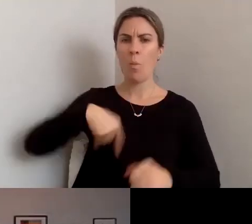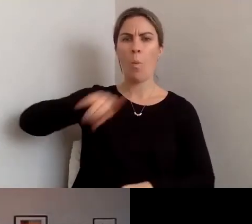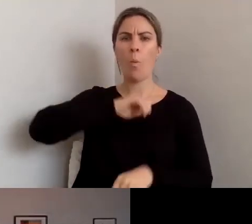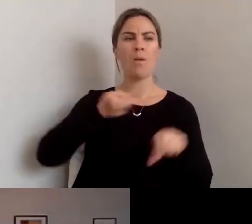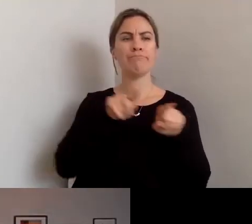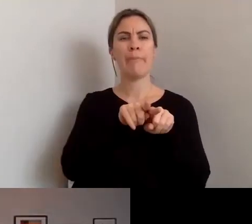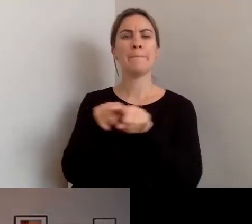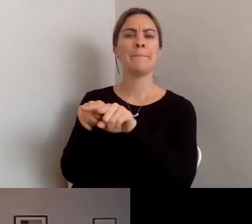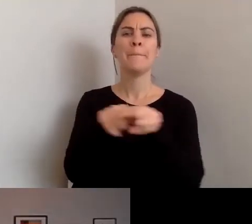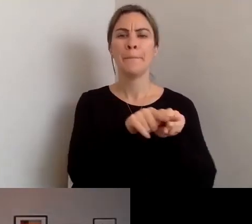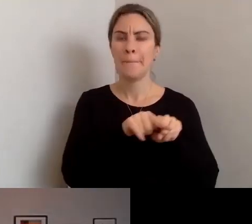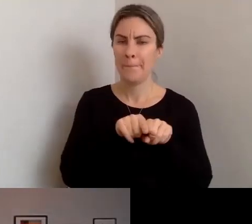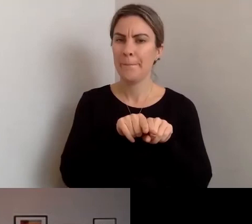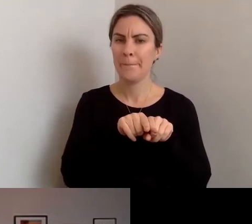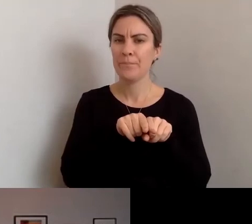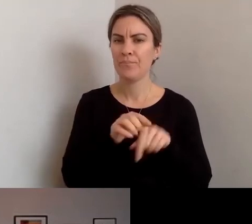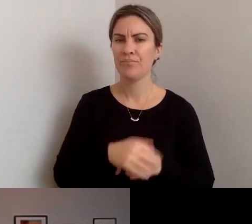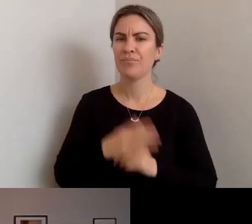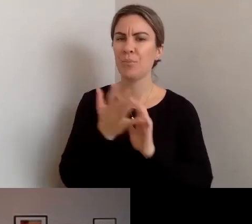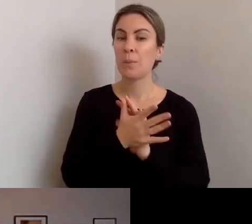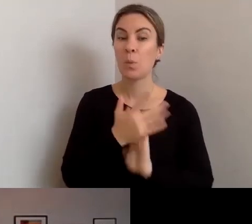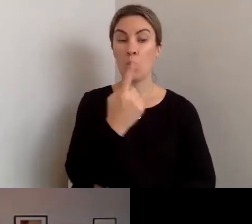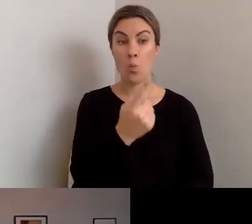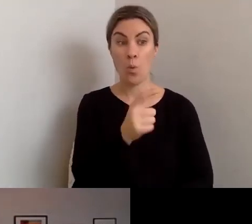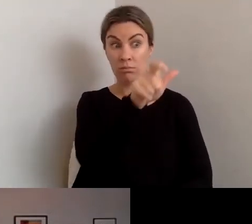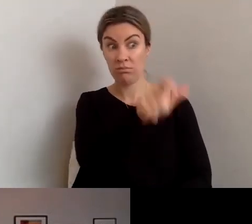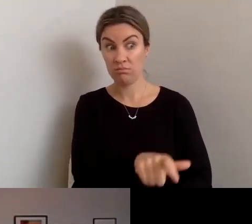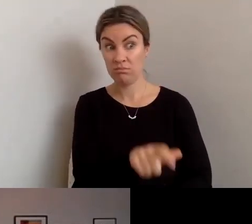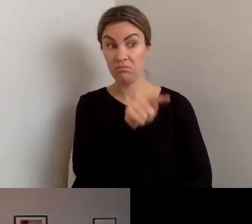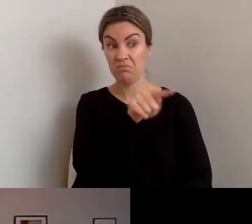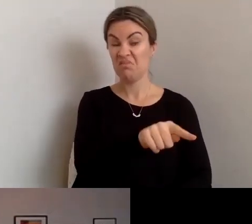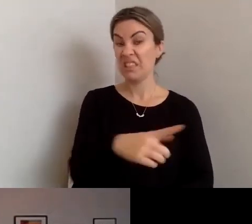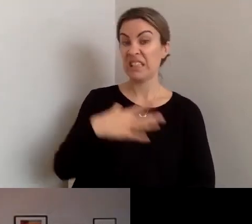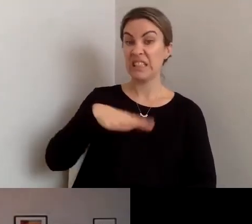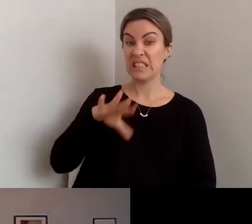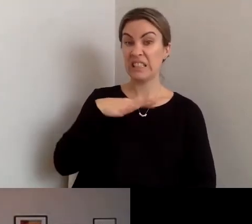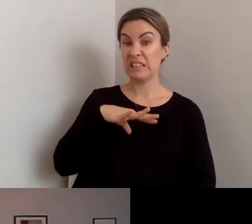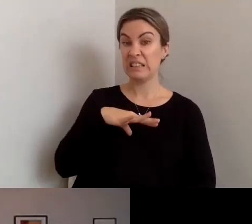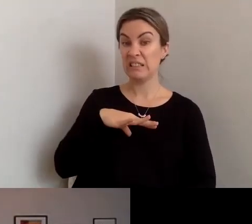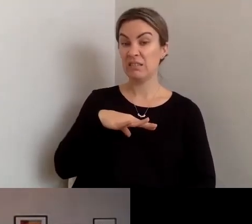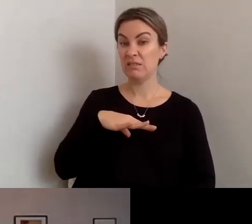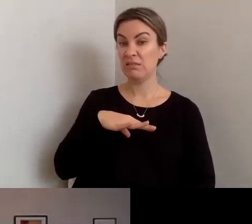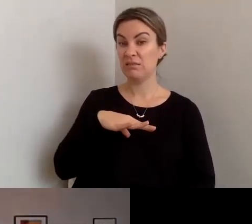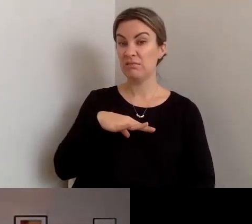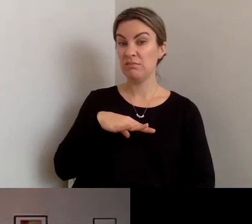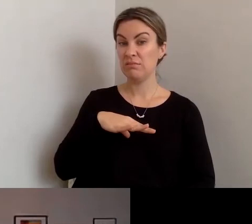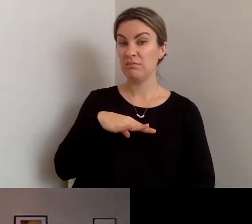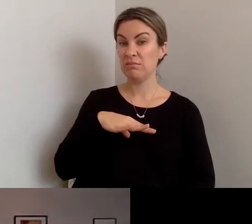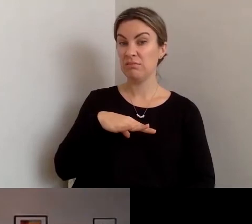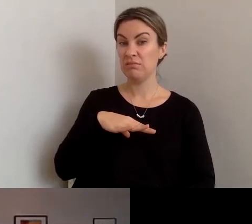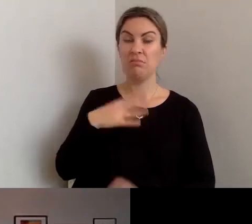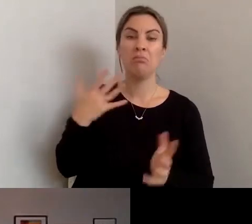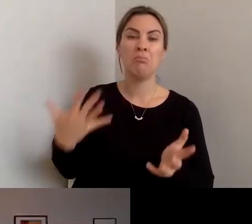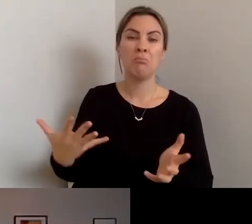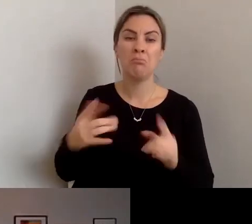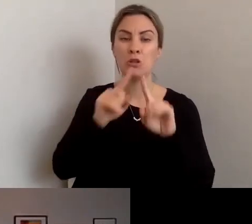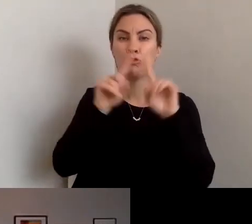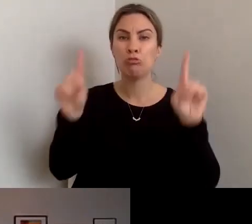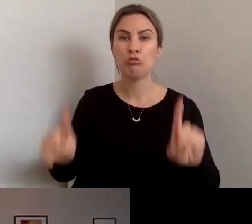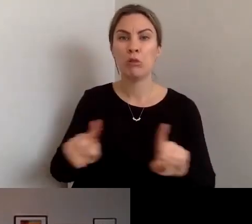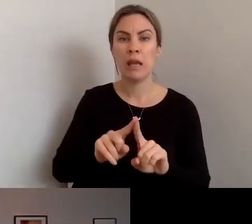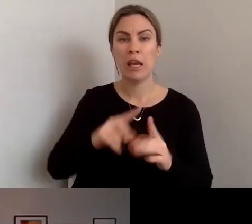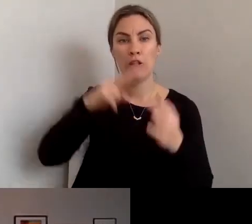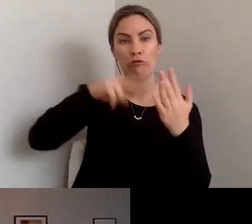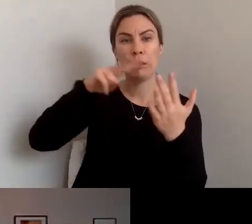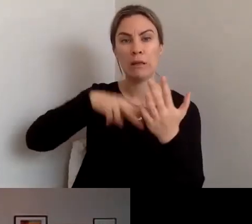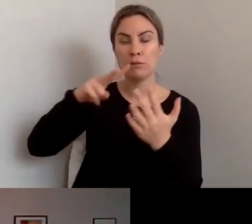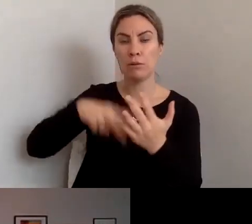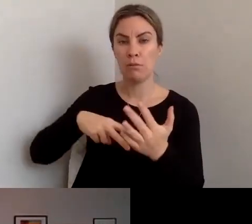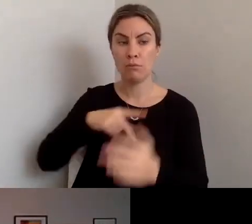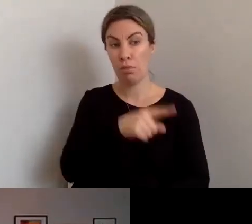So one individual may need a supporting screen reader, but